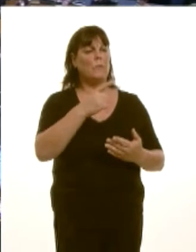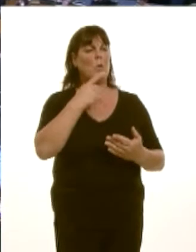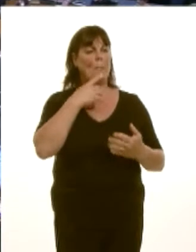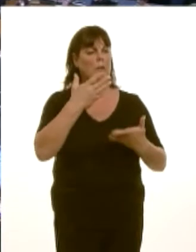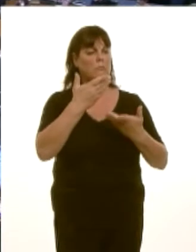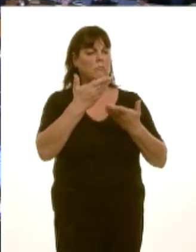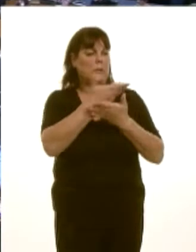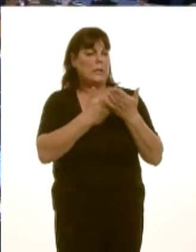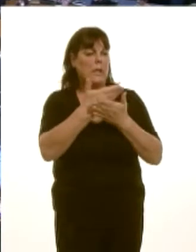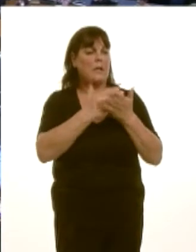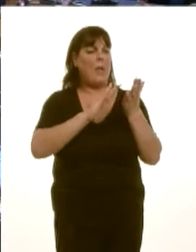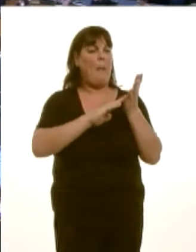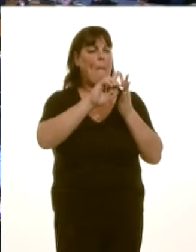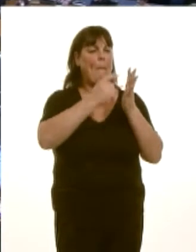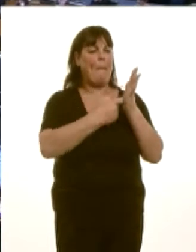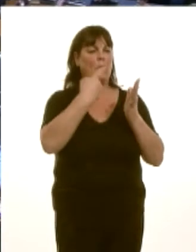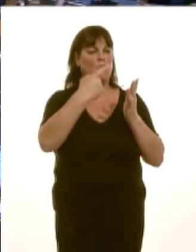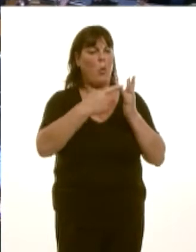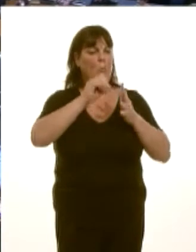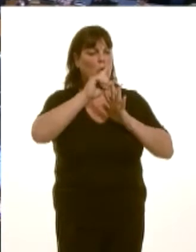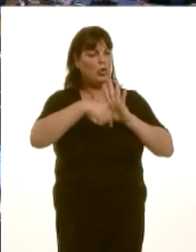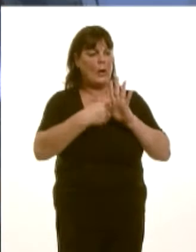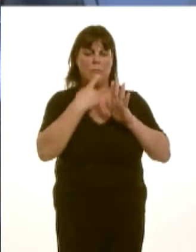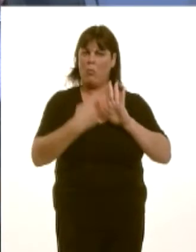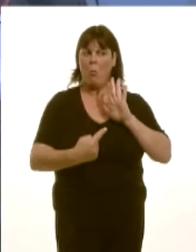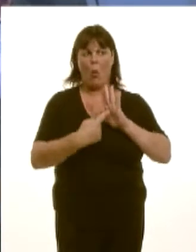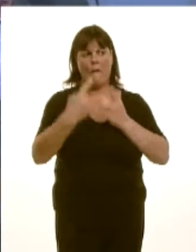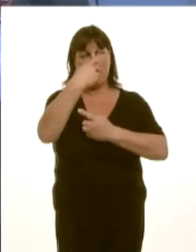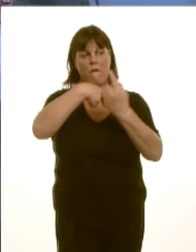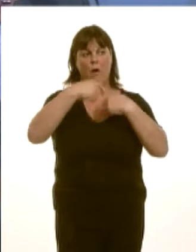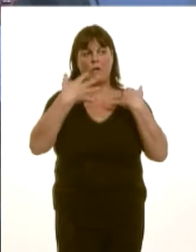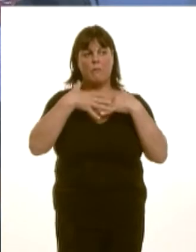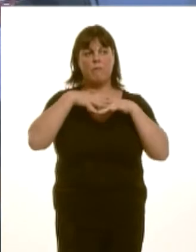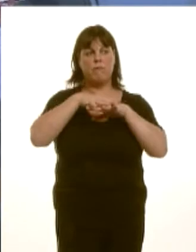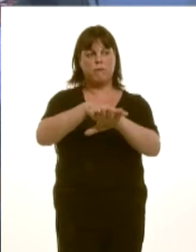question, is a vitally important part of the transport infrastructure for the future in south Wales.